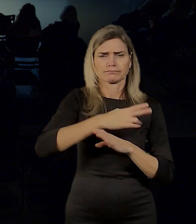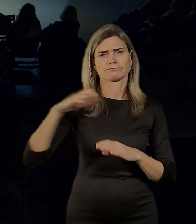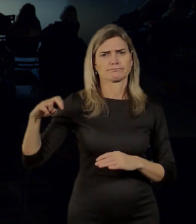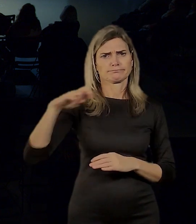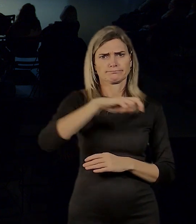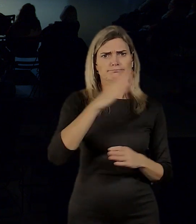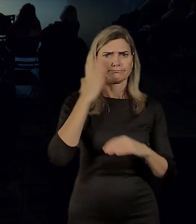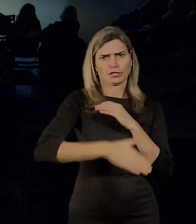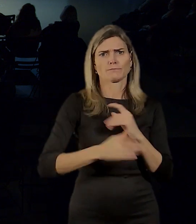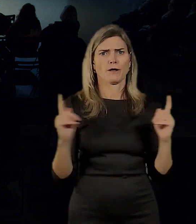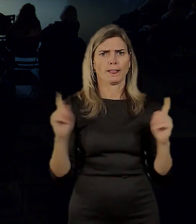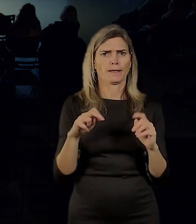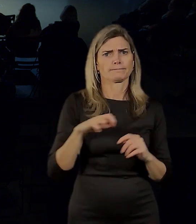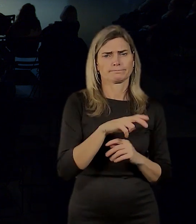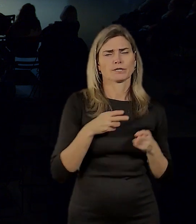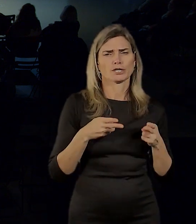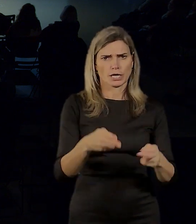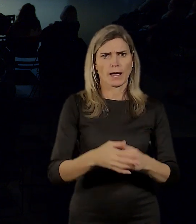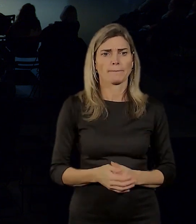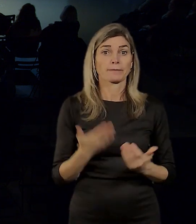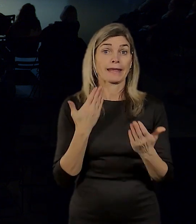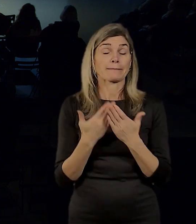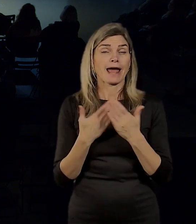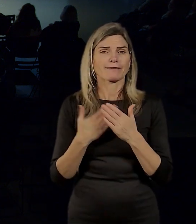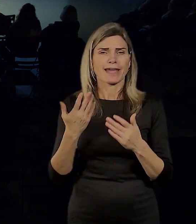that we worked on in the area. That means, the first important element of separating